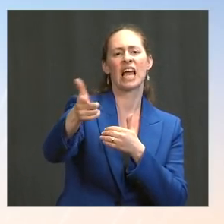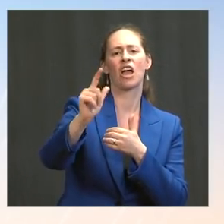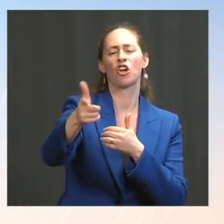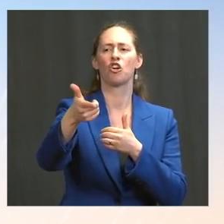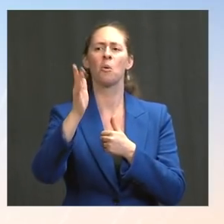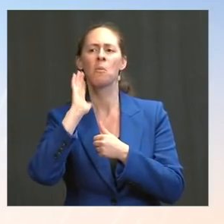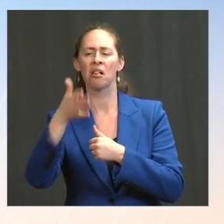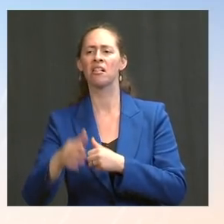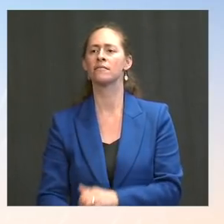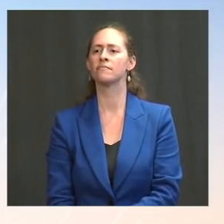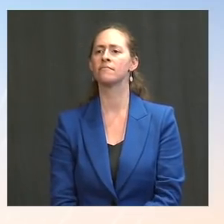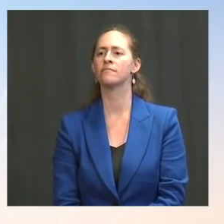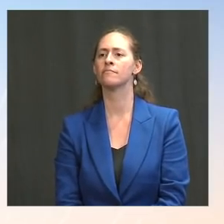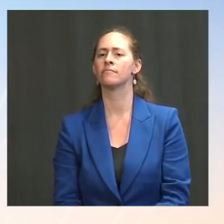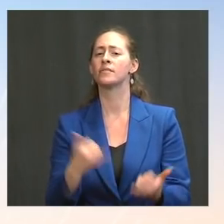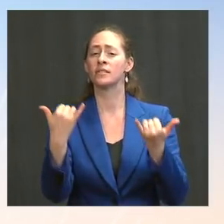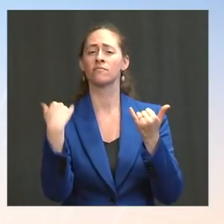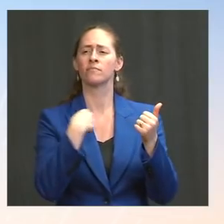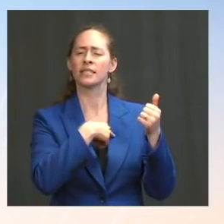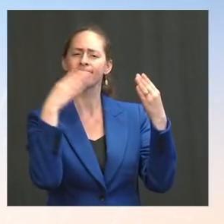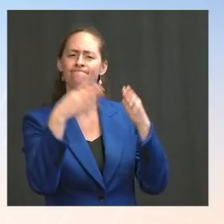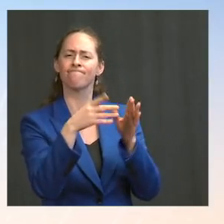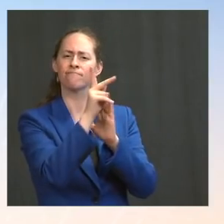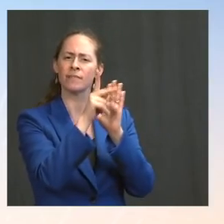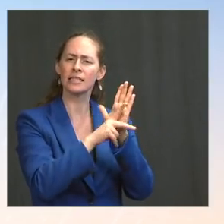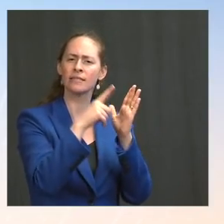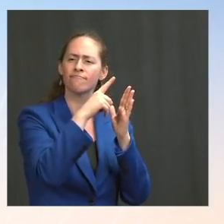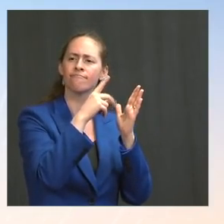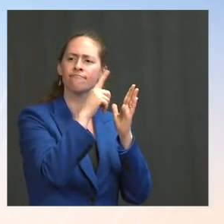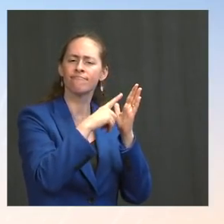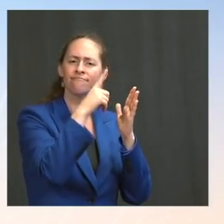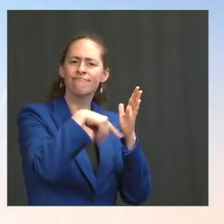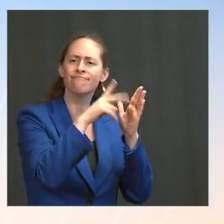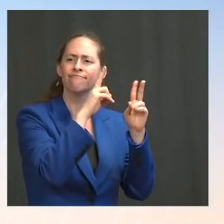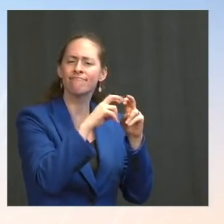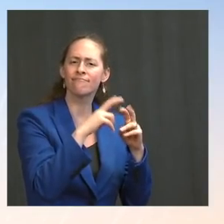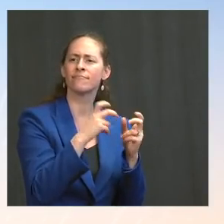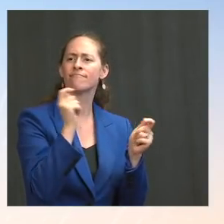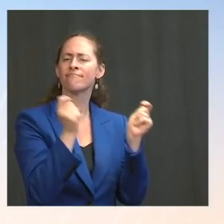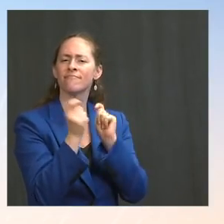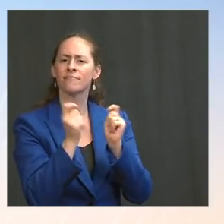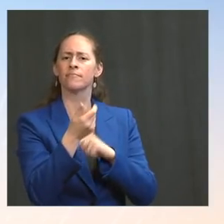you've seen the President laser focused on trying to move and enact his proposal for $50 billion